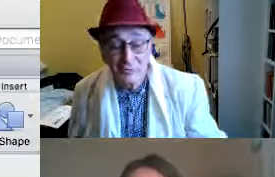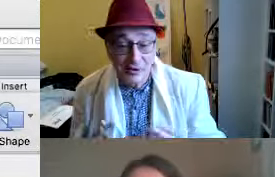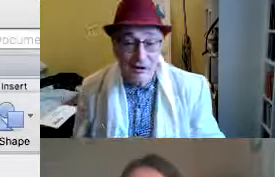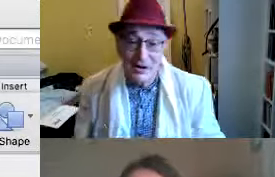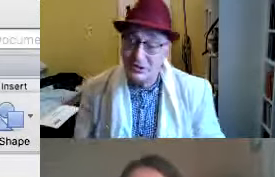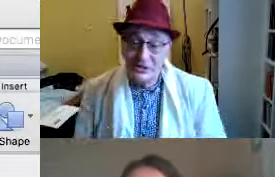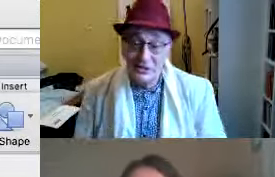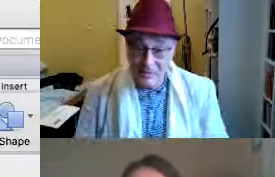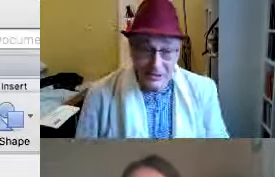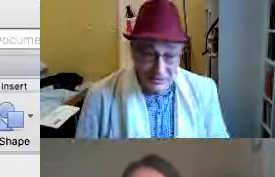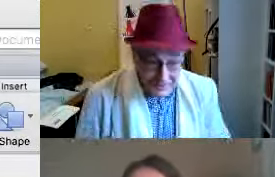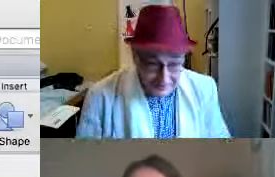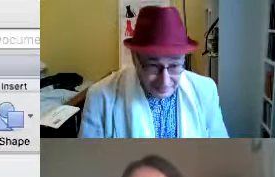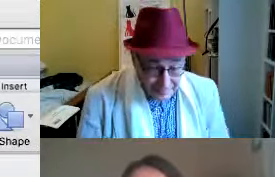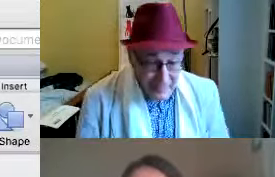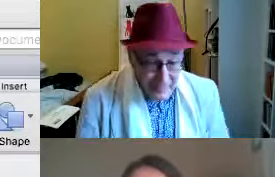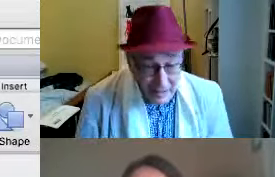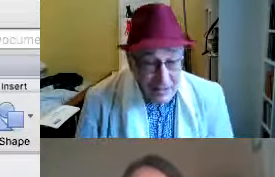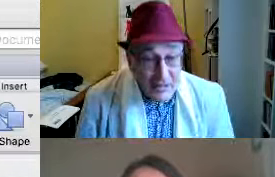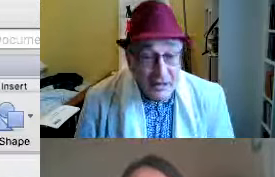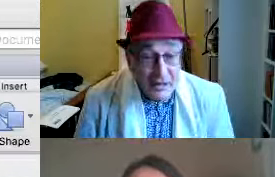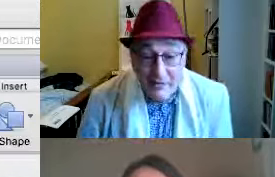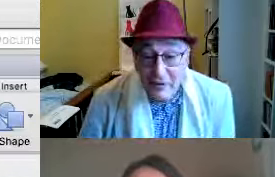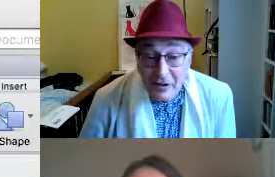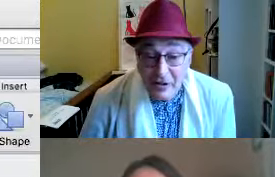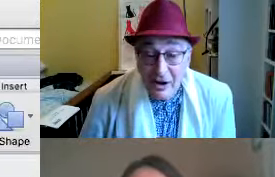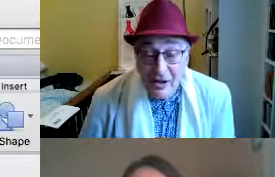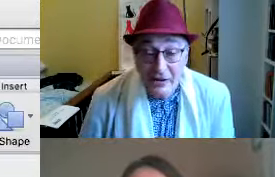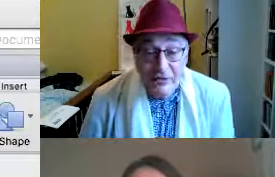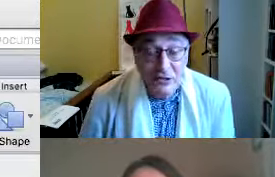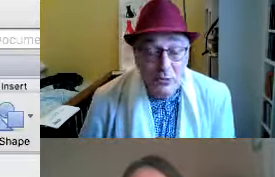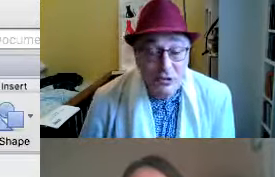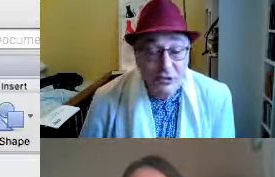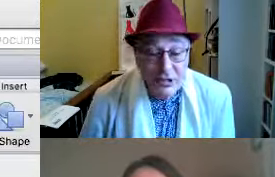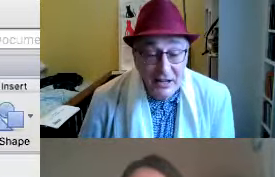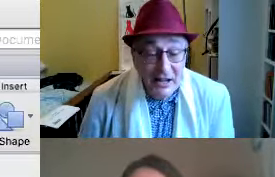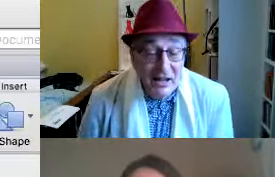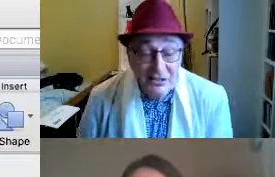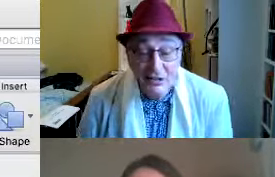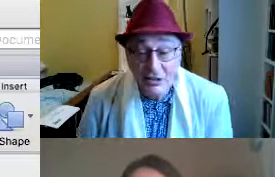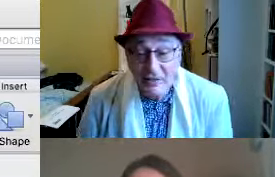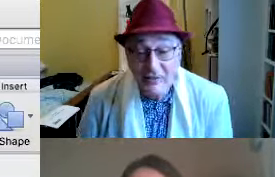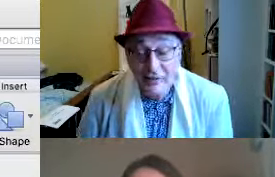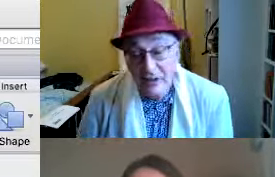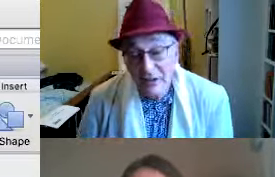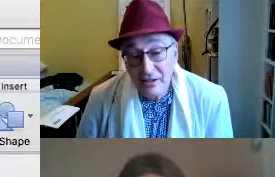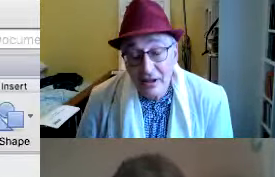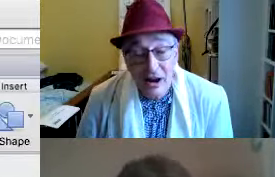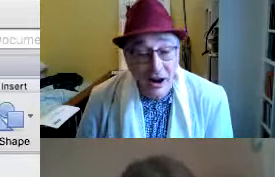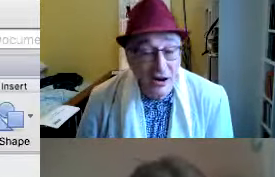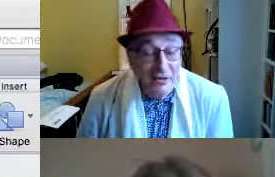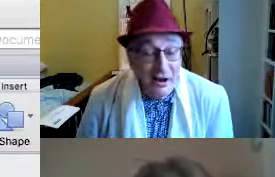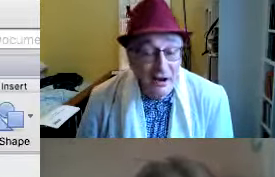variety is massive glenn vivian art gallery in swansea and so glenn vivian are um